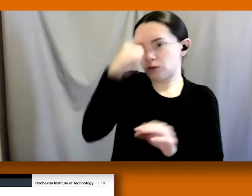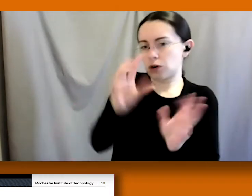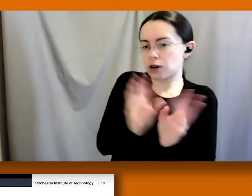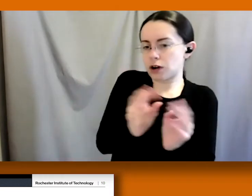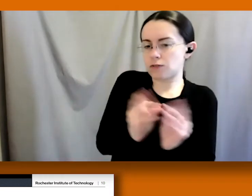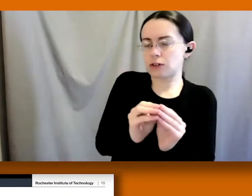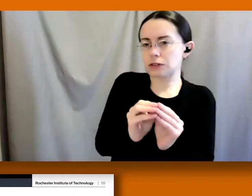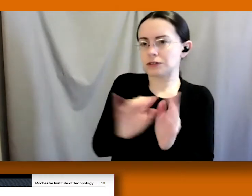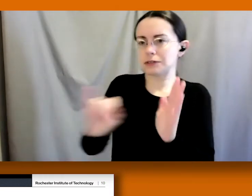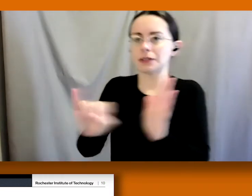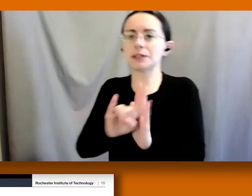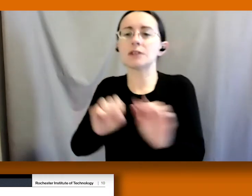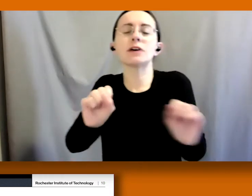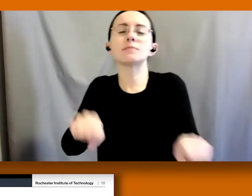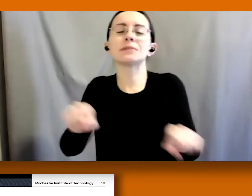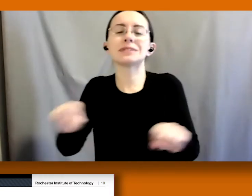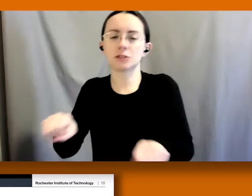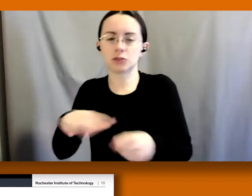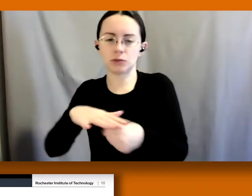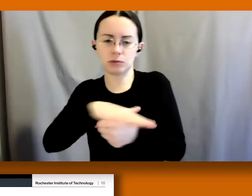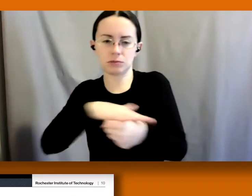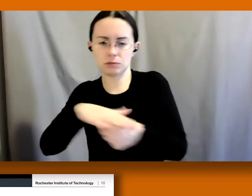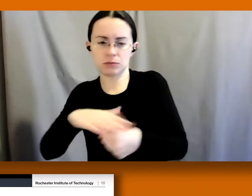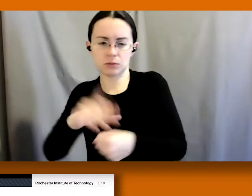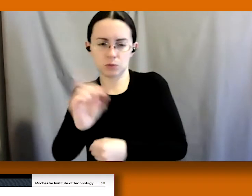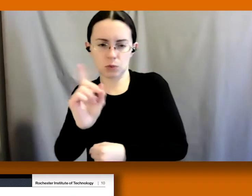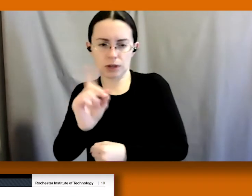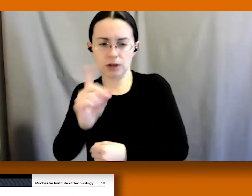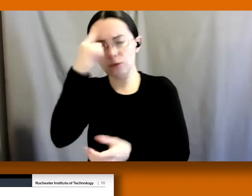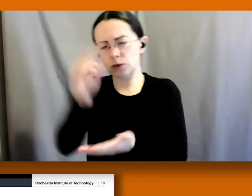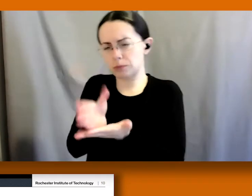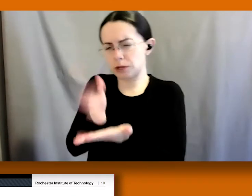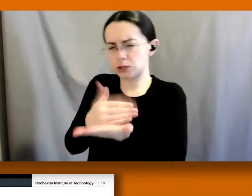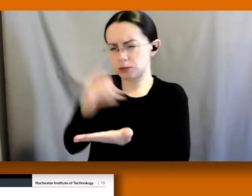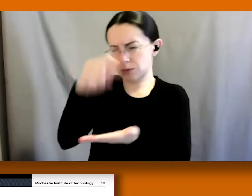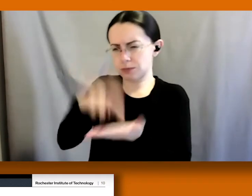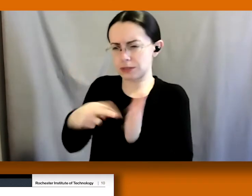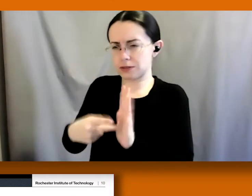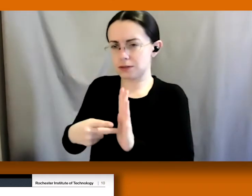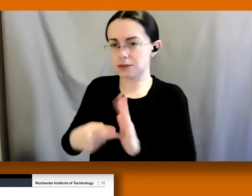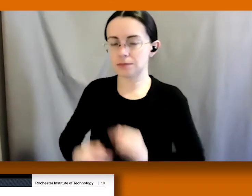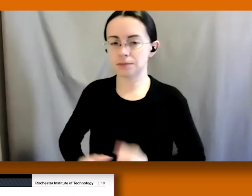just for budgeting purposes. Um...